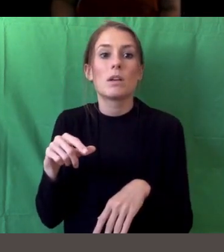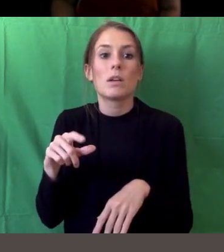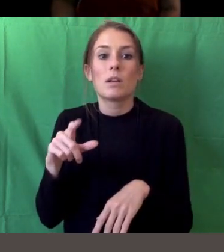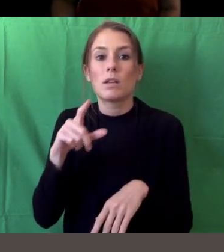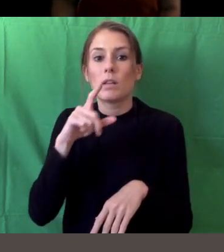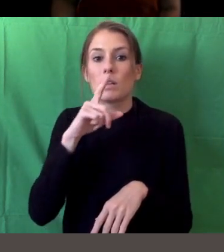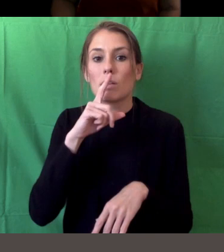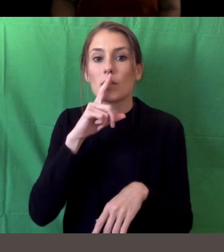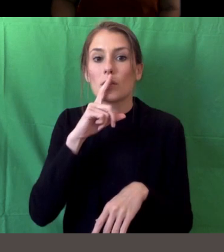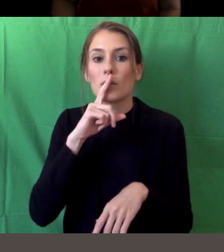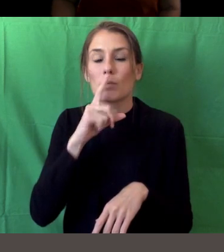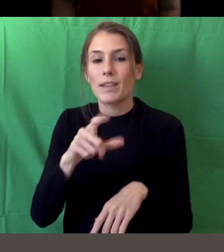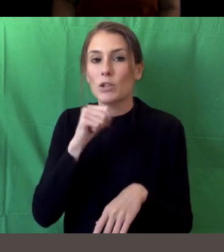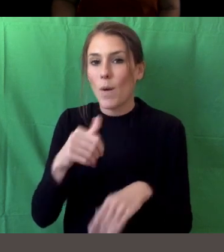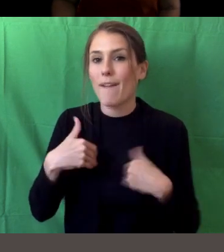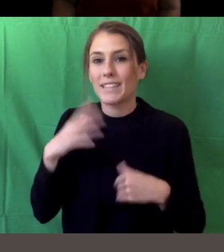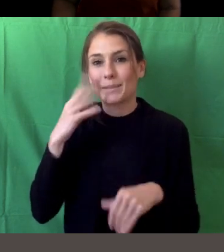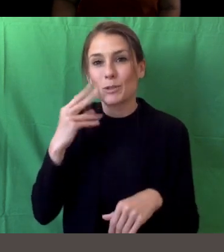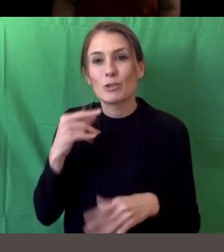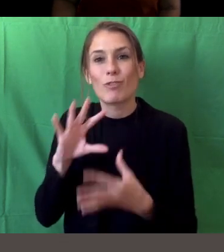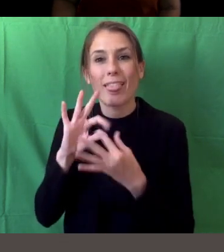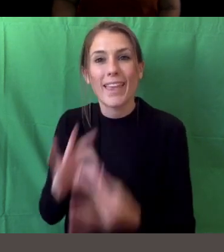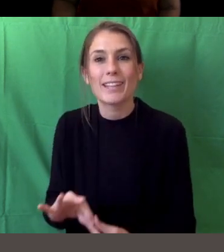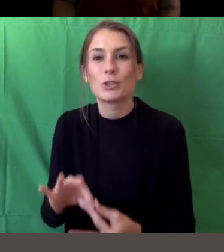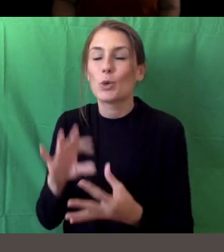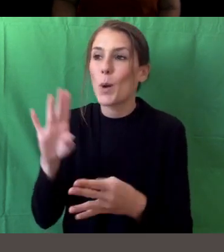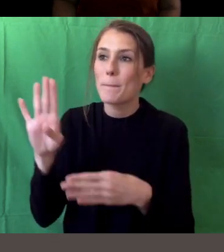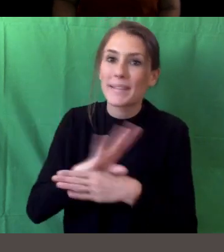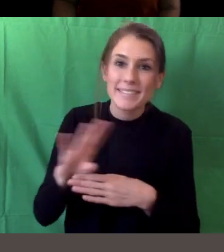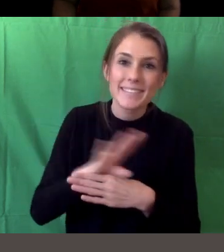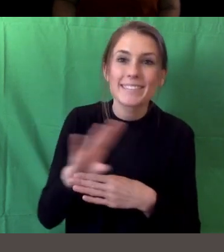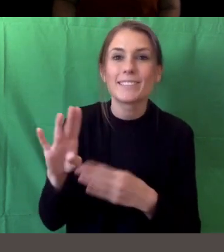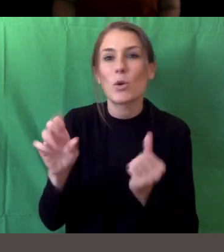organize impactful events, but they don't have experience in marketing or business people